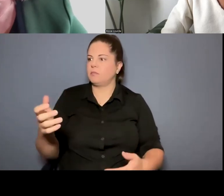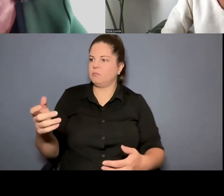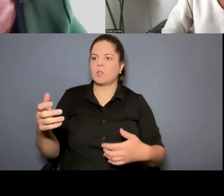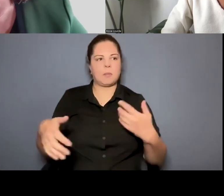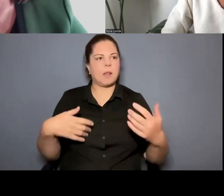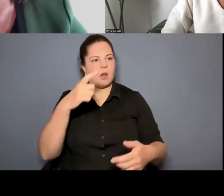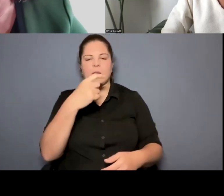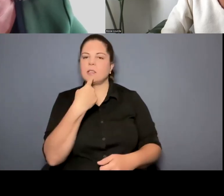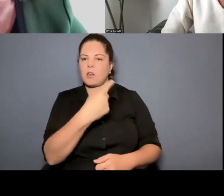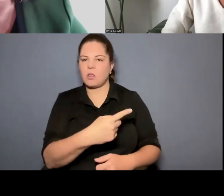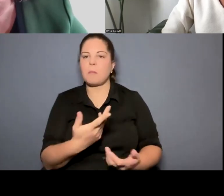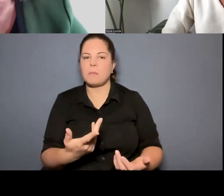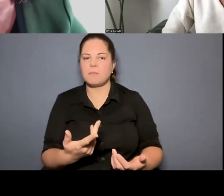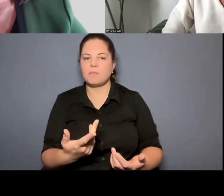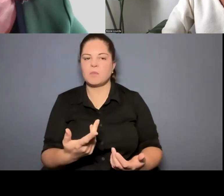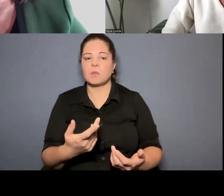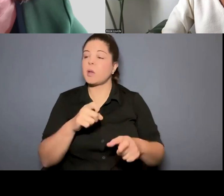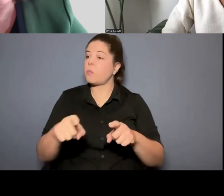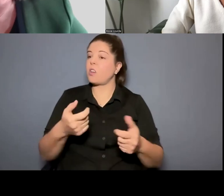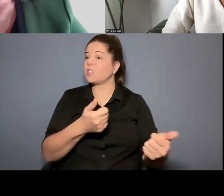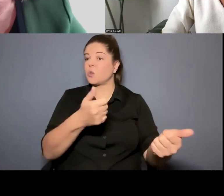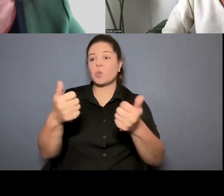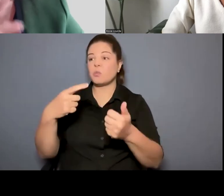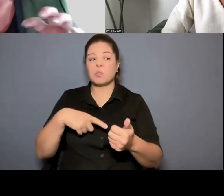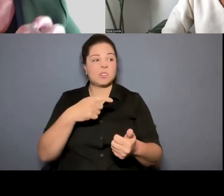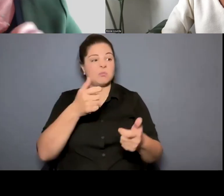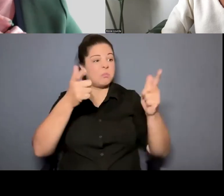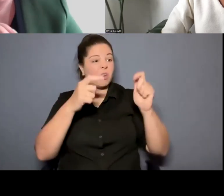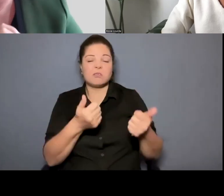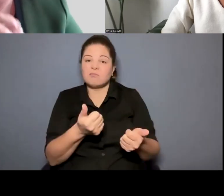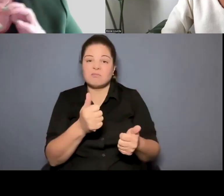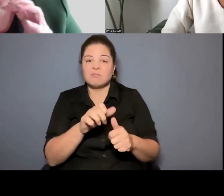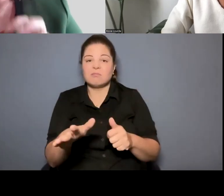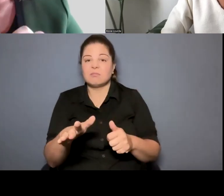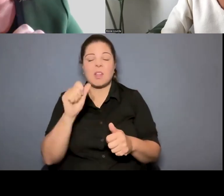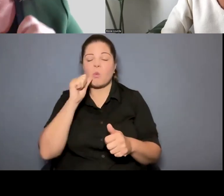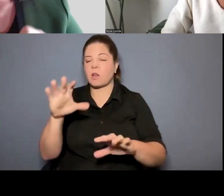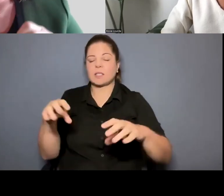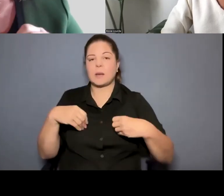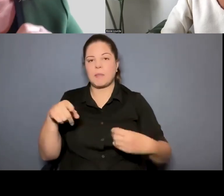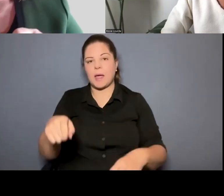but mostly stuff doesn't go wrong because my boss is not having a bar of that. It's really